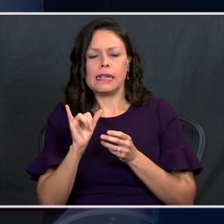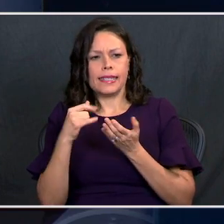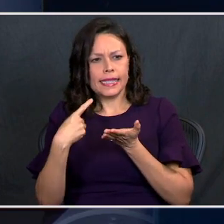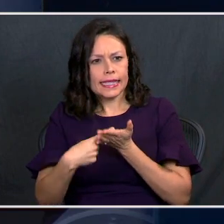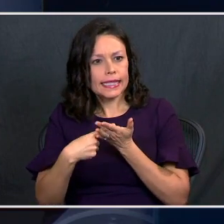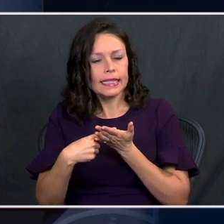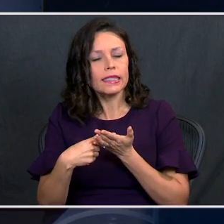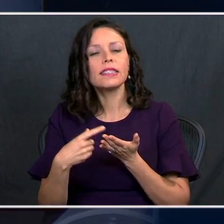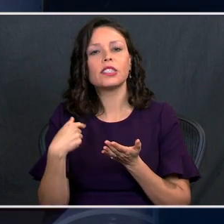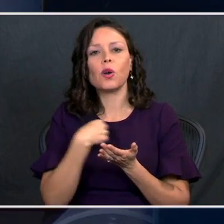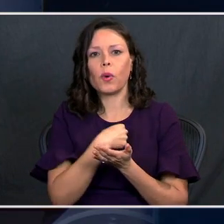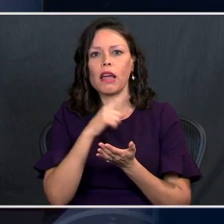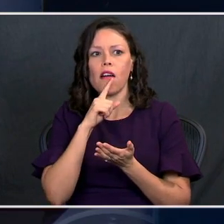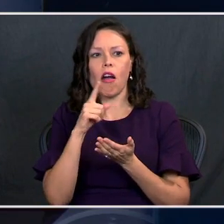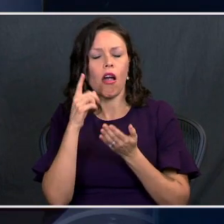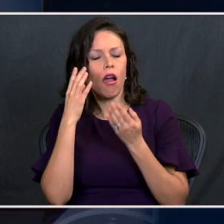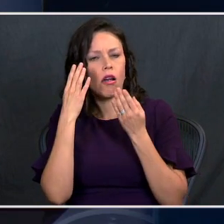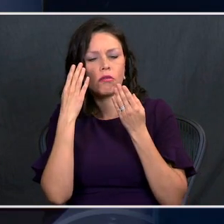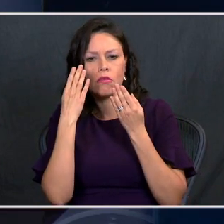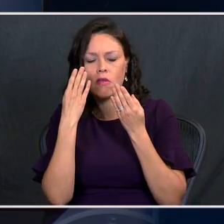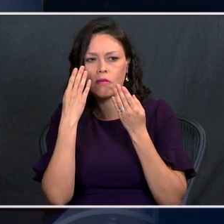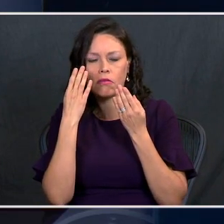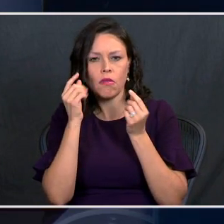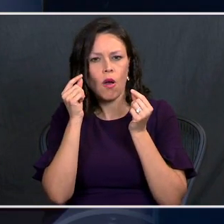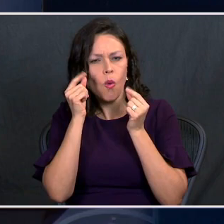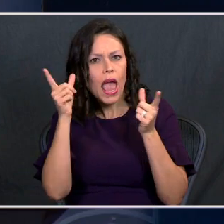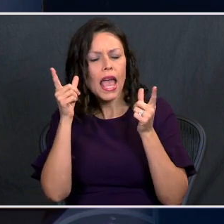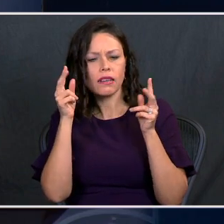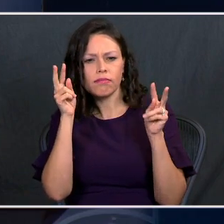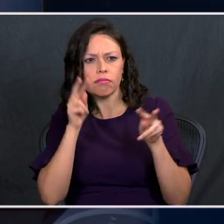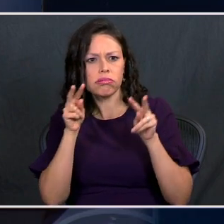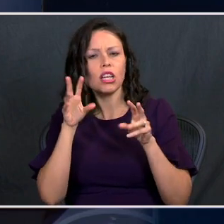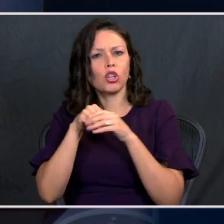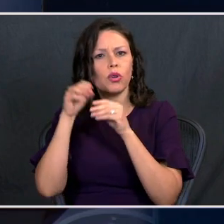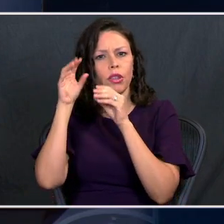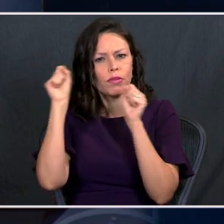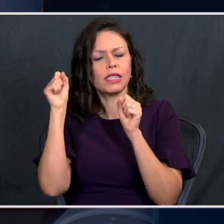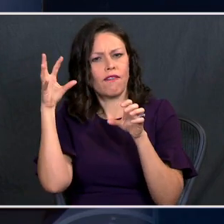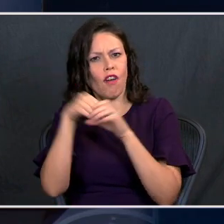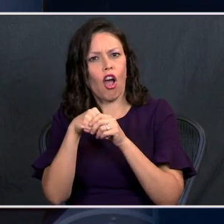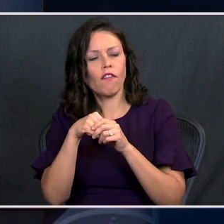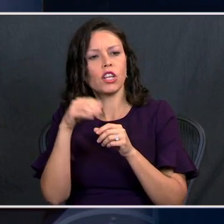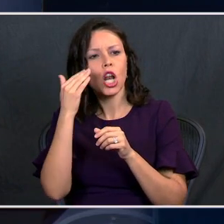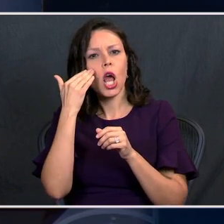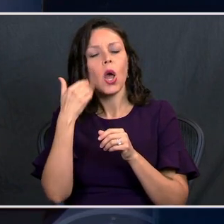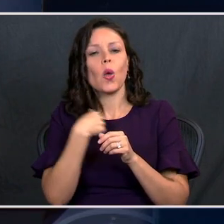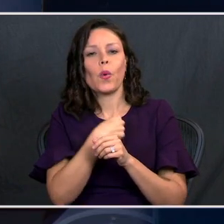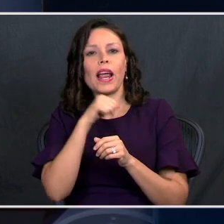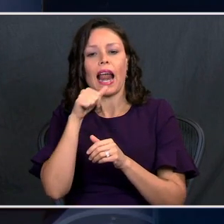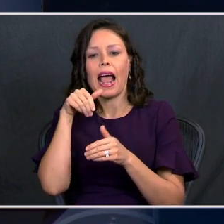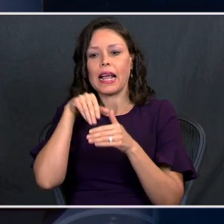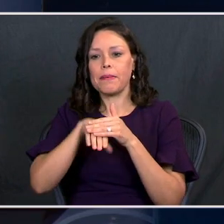We're eyes wide open, all of us, including the President, with the knowledge that we were not walking into a circumstance